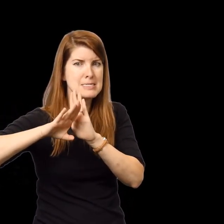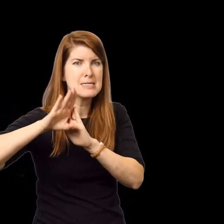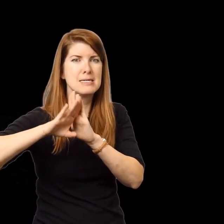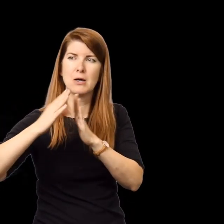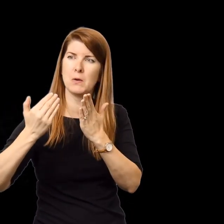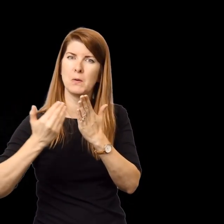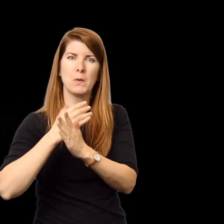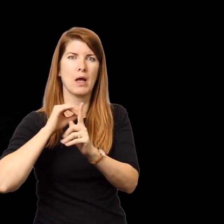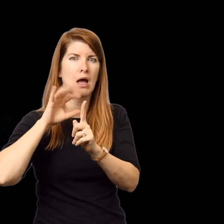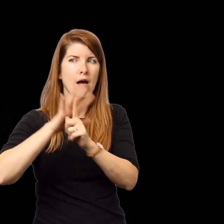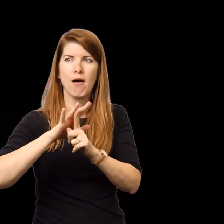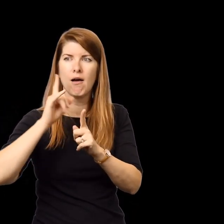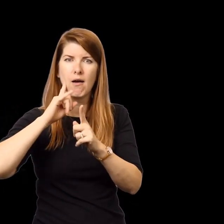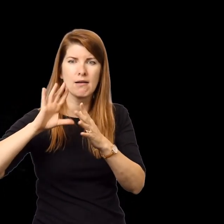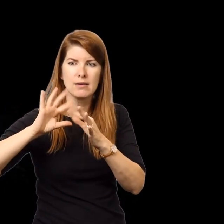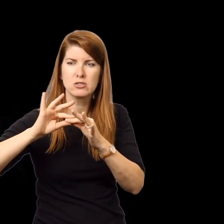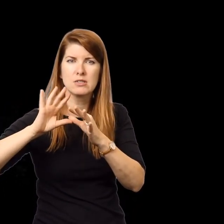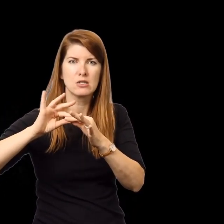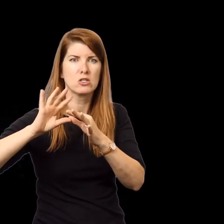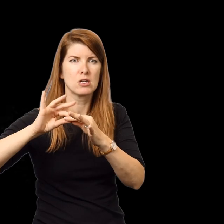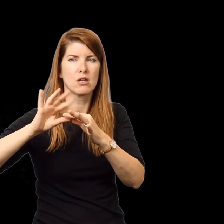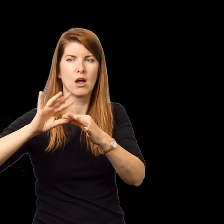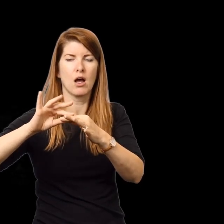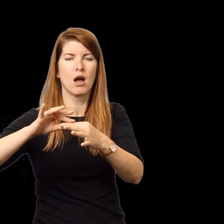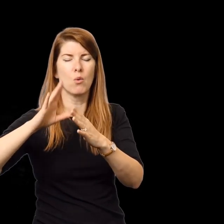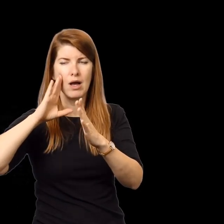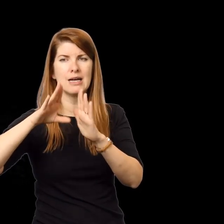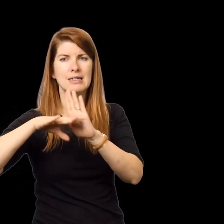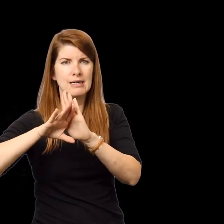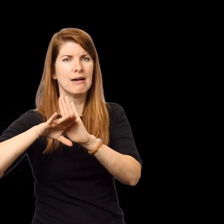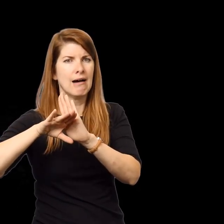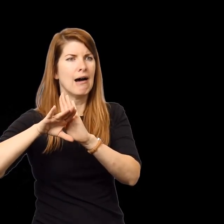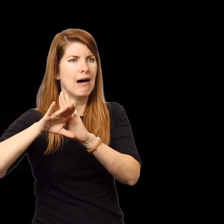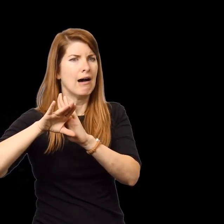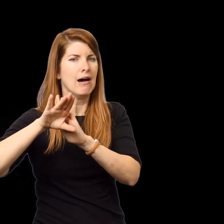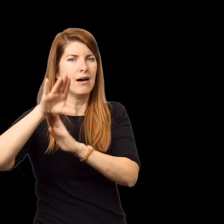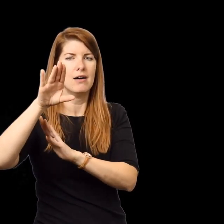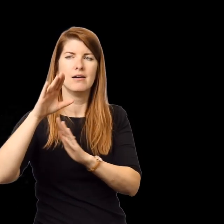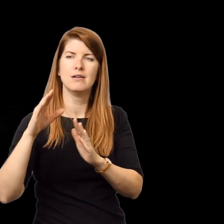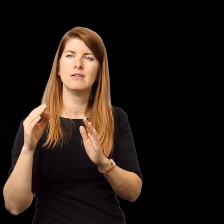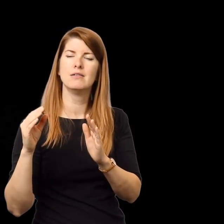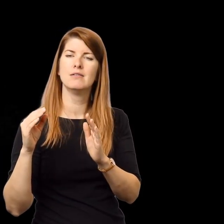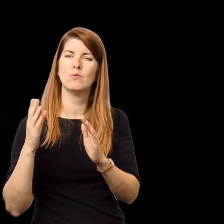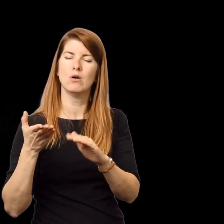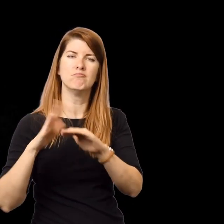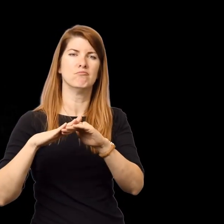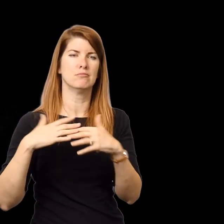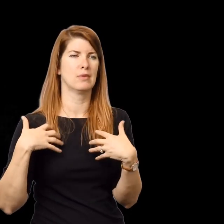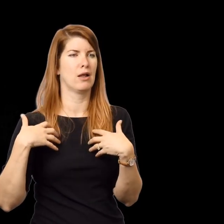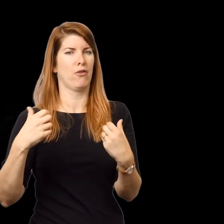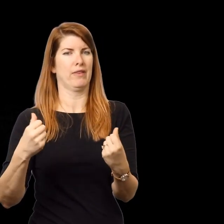New connections will occur, and we will get much more healthy, helpful,